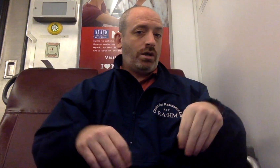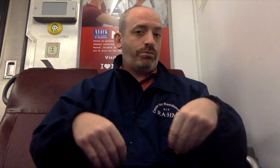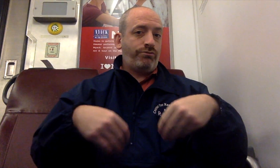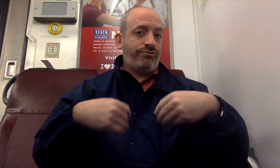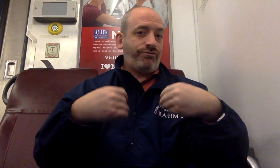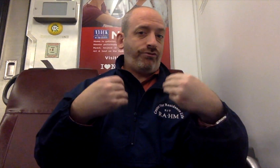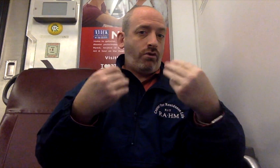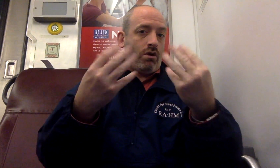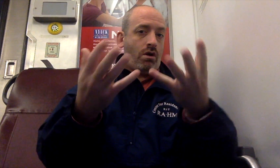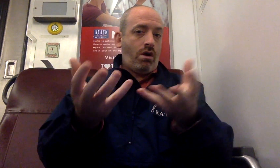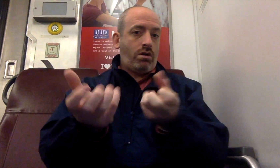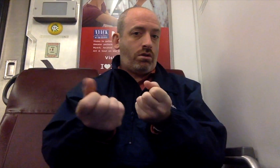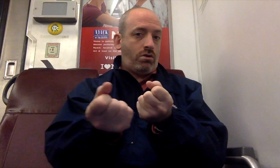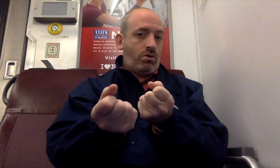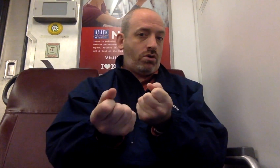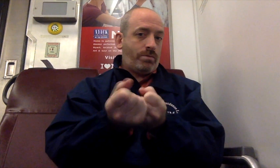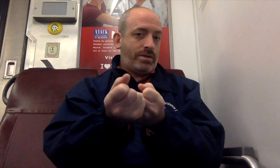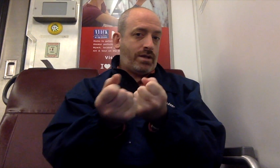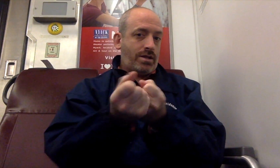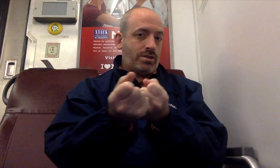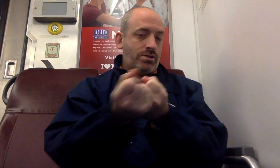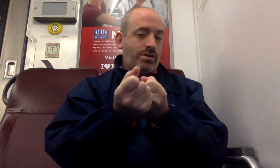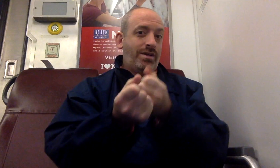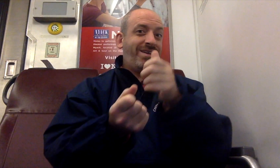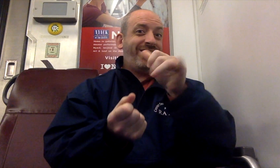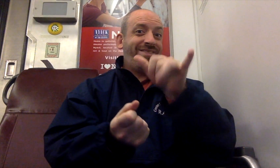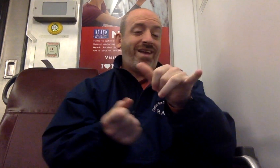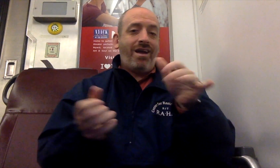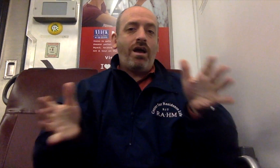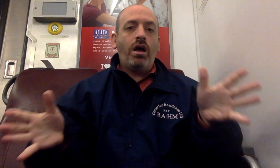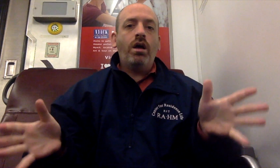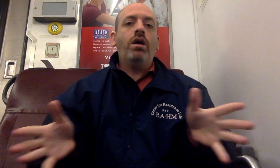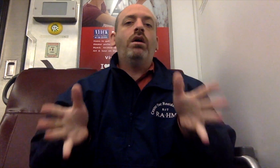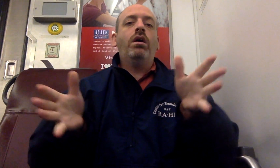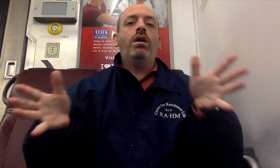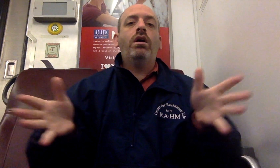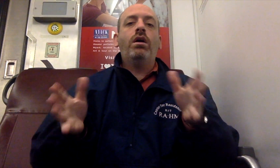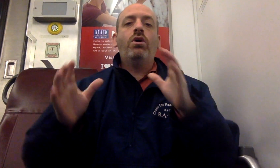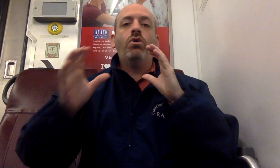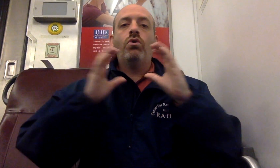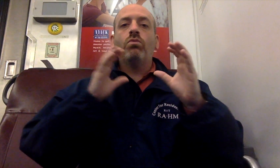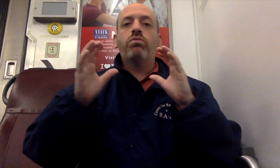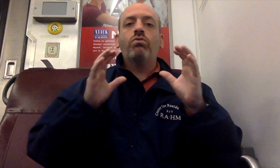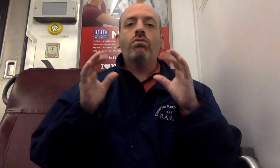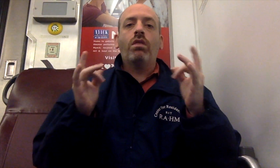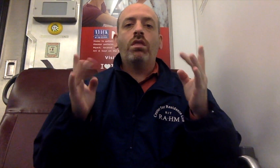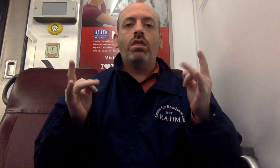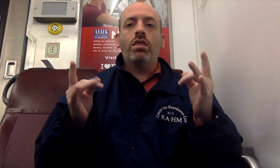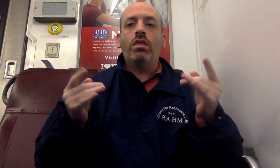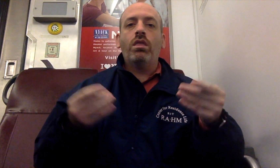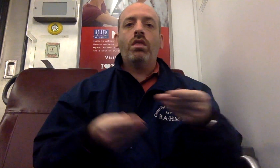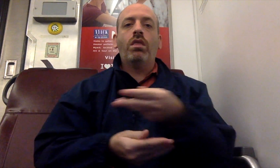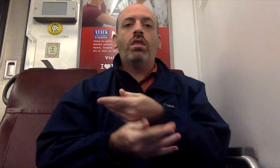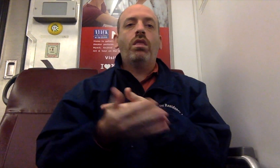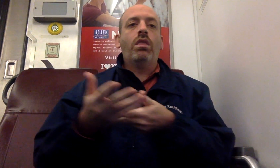the business must provide accommodations that ensure the communication to be most effective.